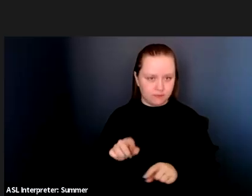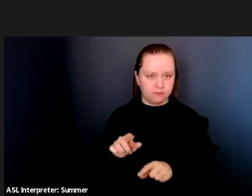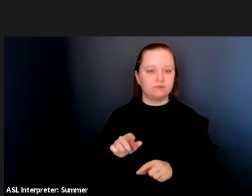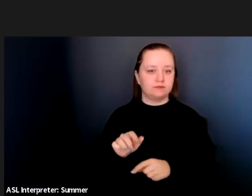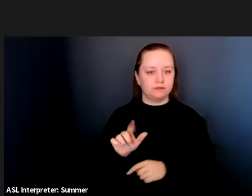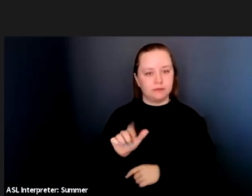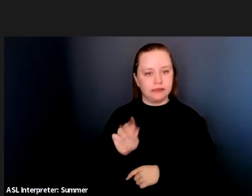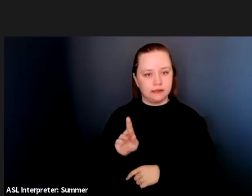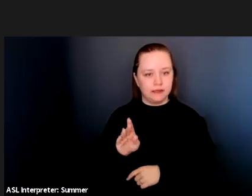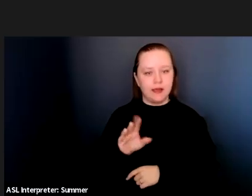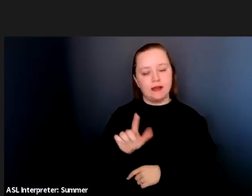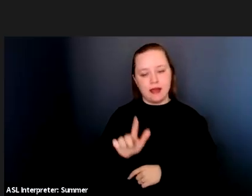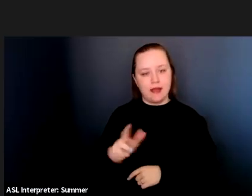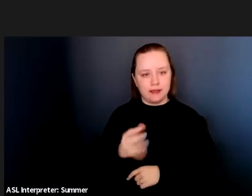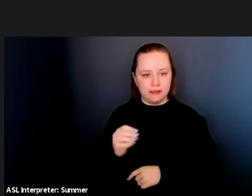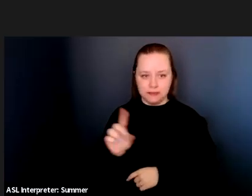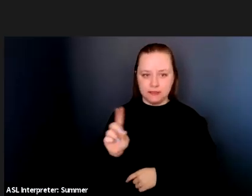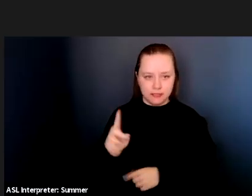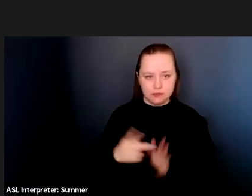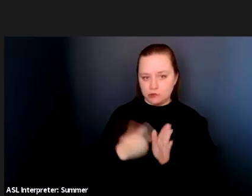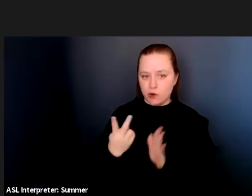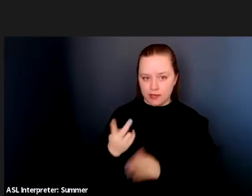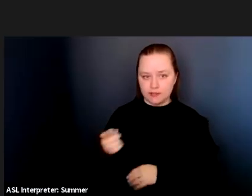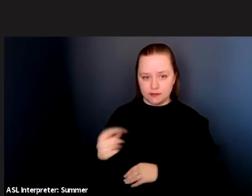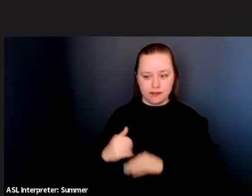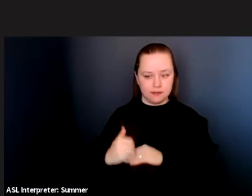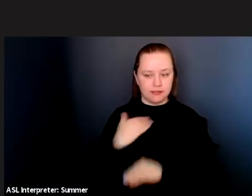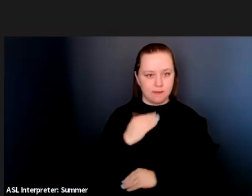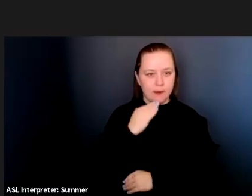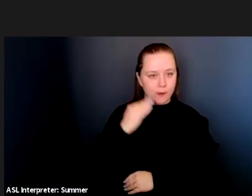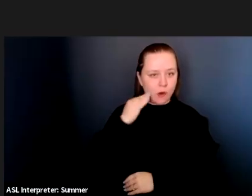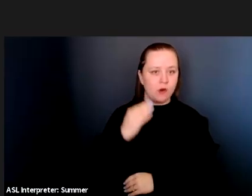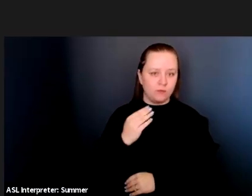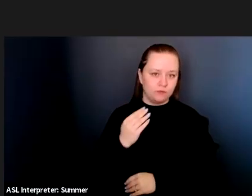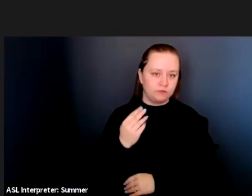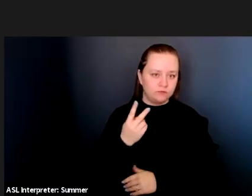They sent me home both times, particularly after I asserted that the only way